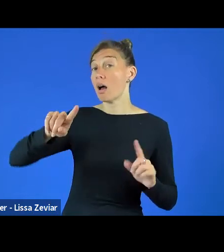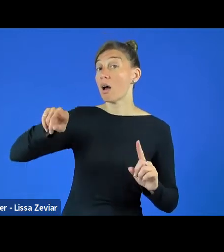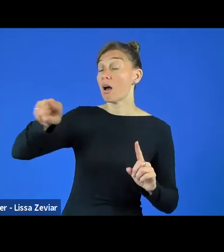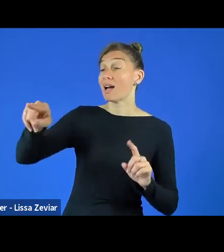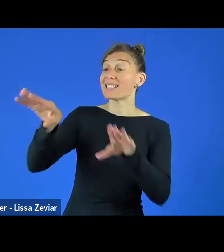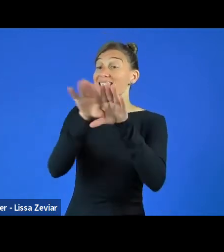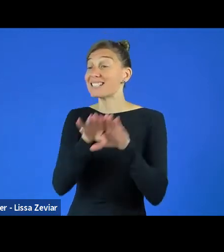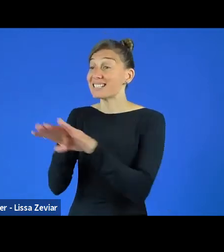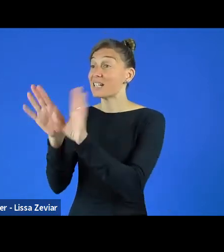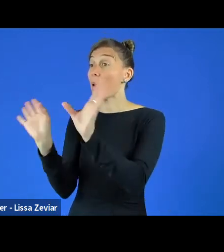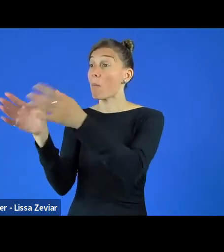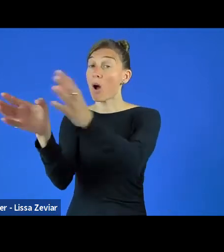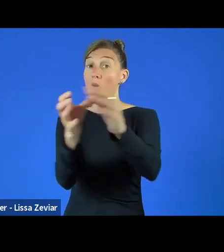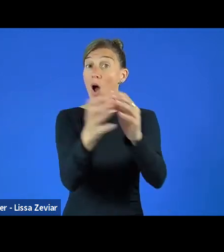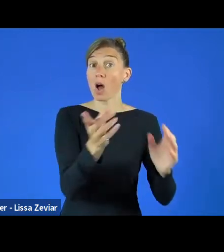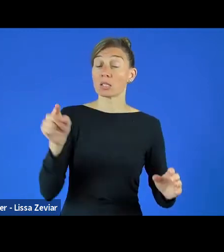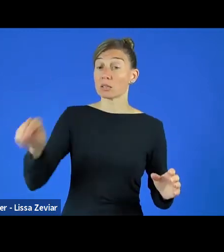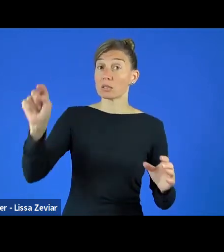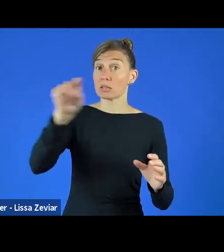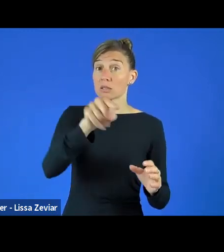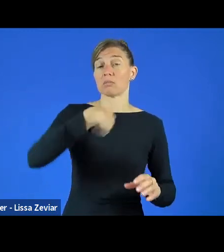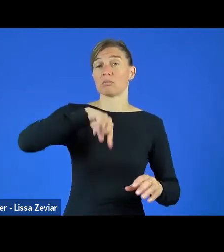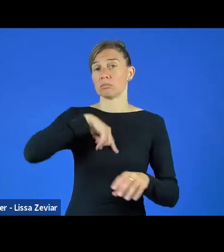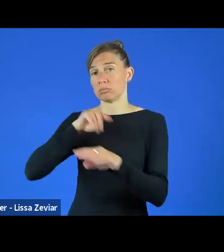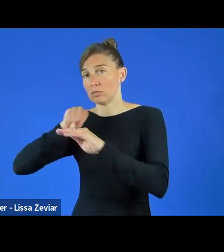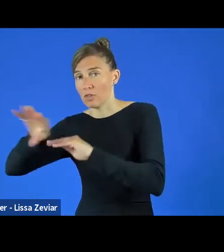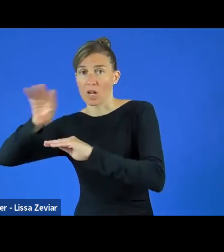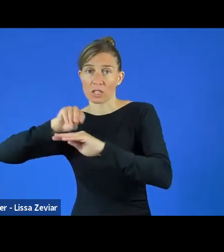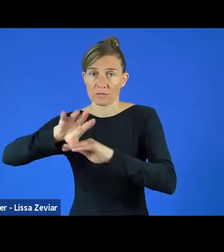and groups, either working groups or committees...